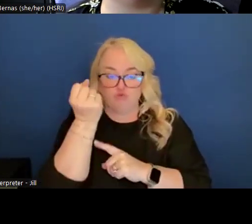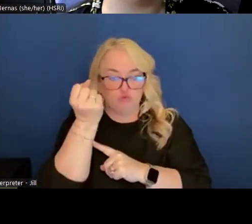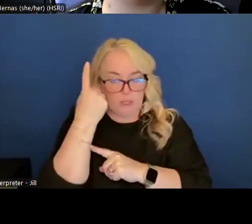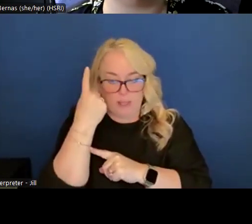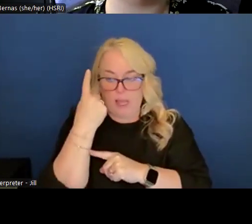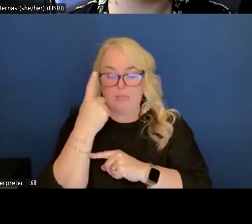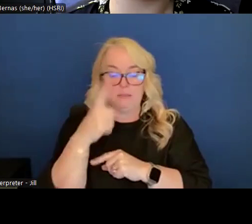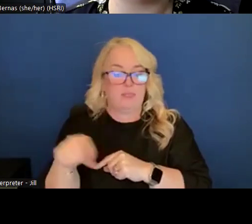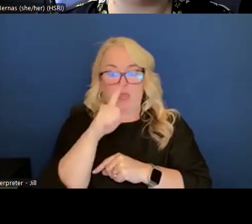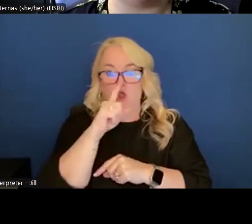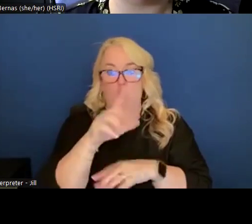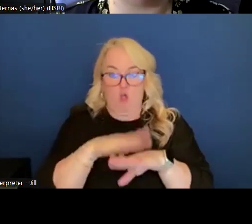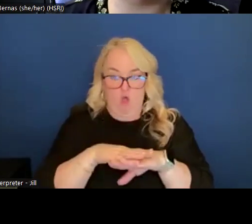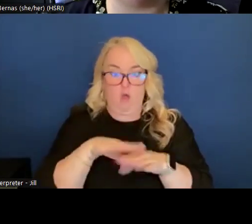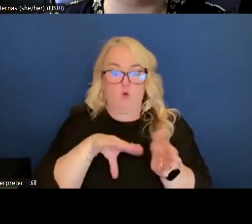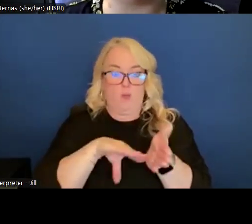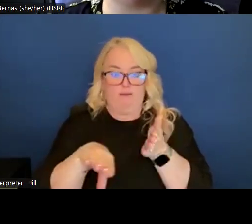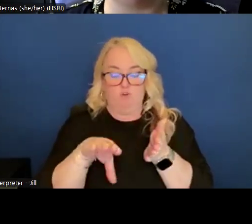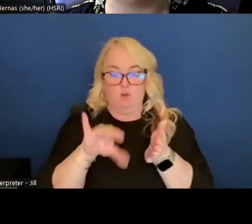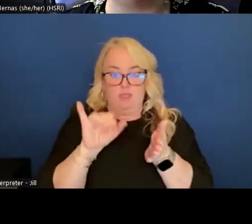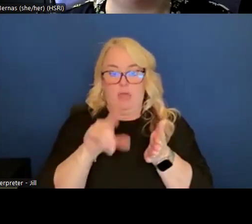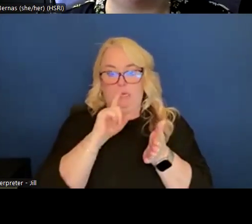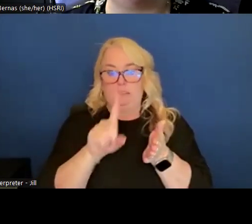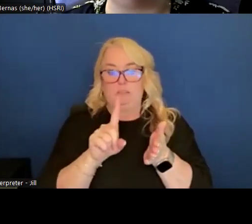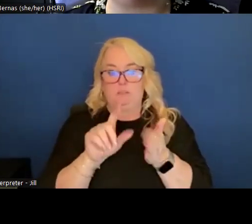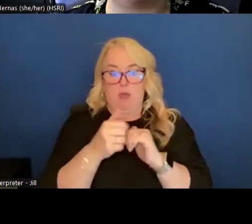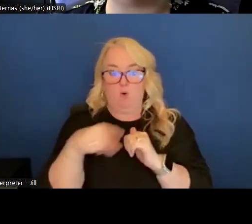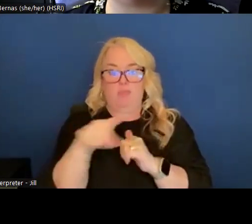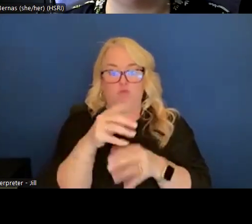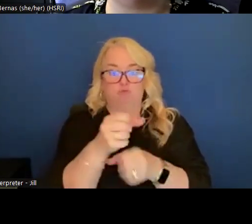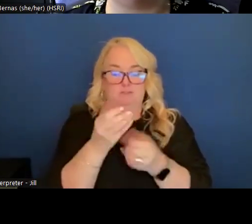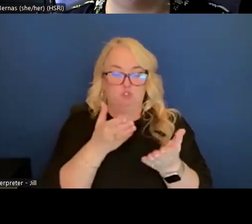that that's how their services are coming to them. And so, I